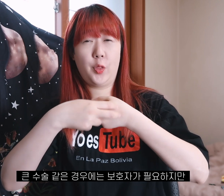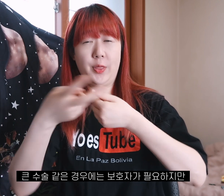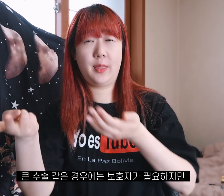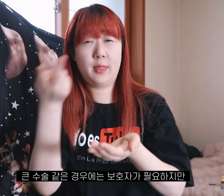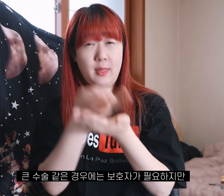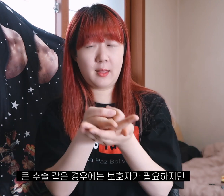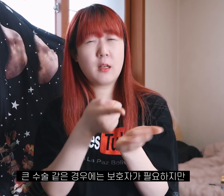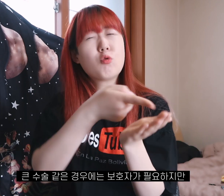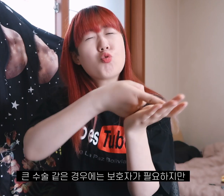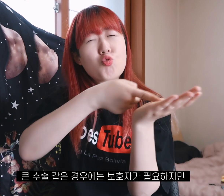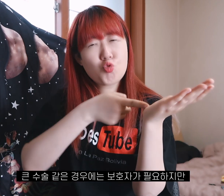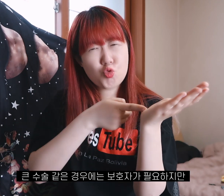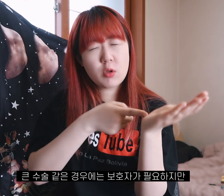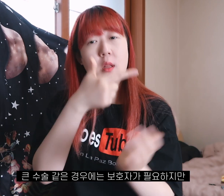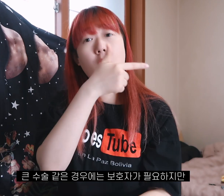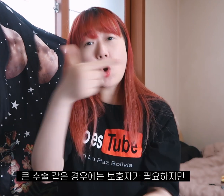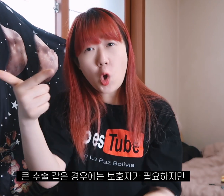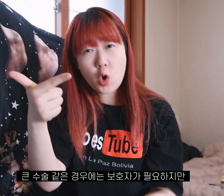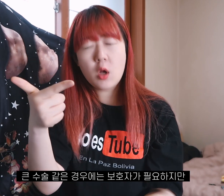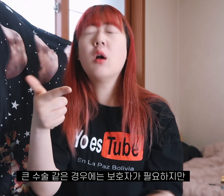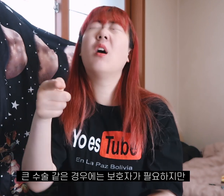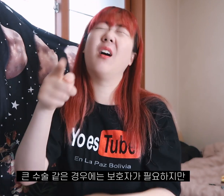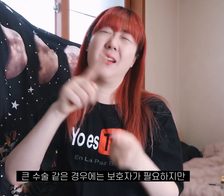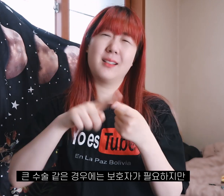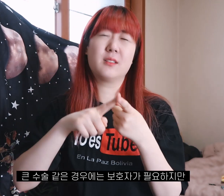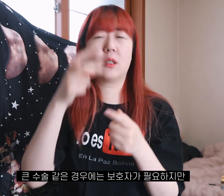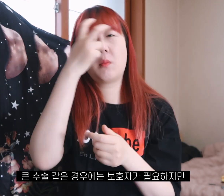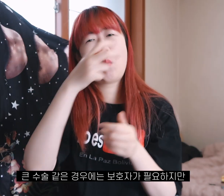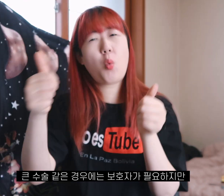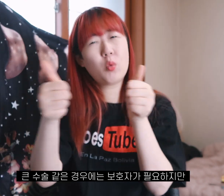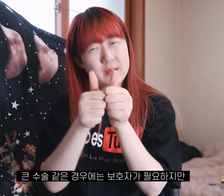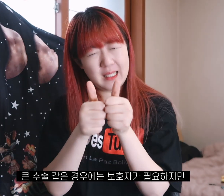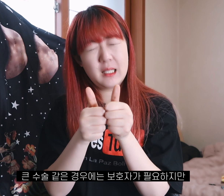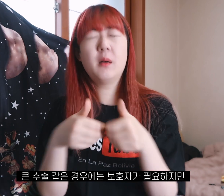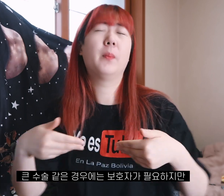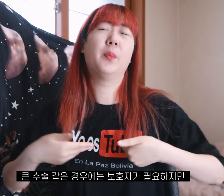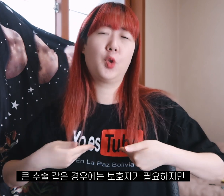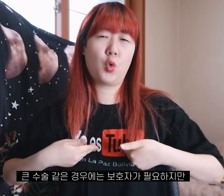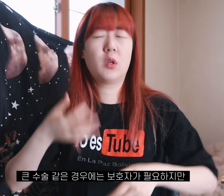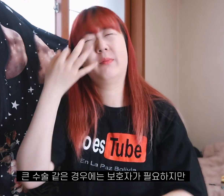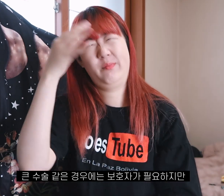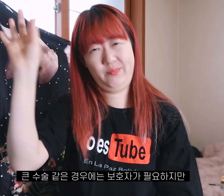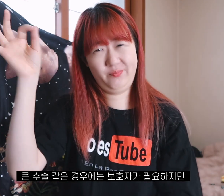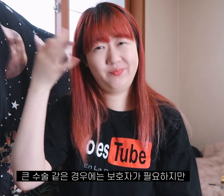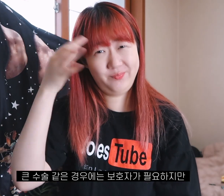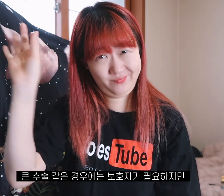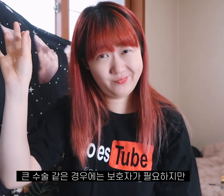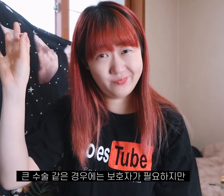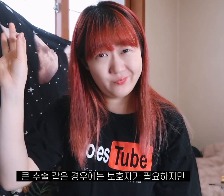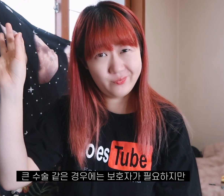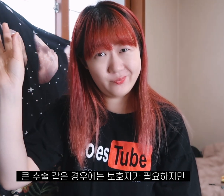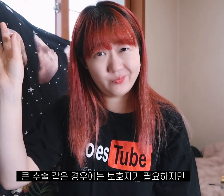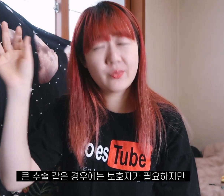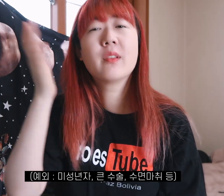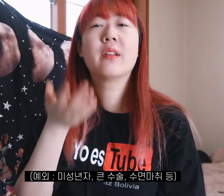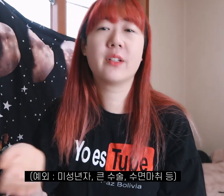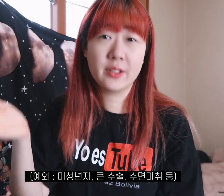In case of major surgery, you need a guardian